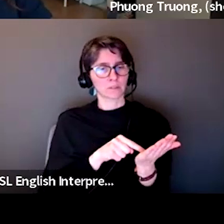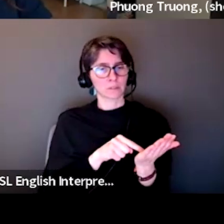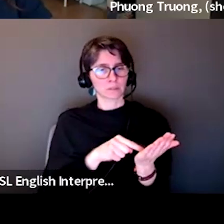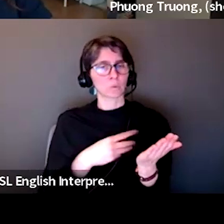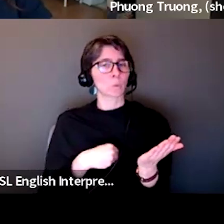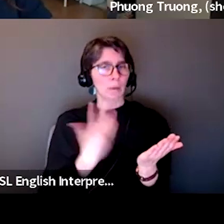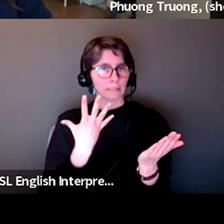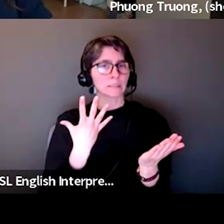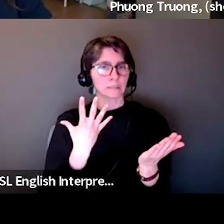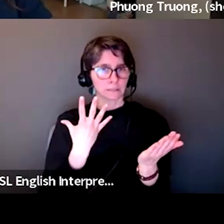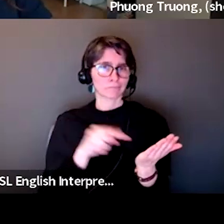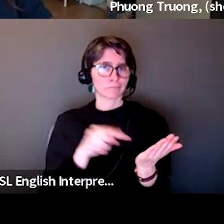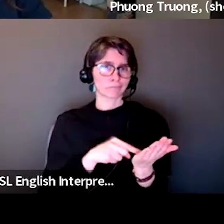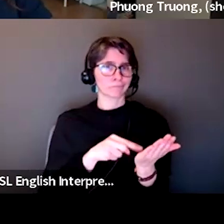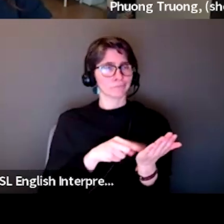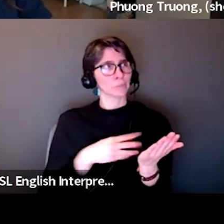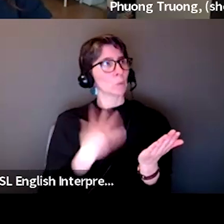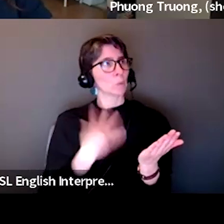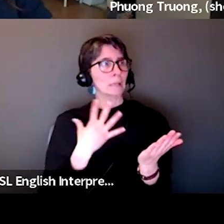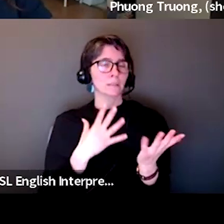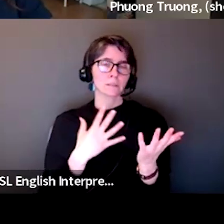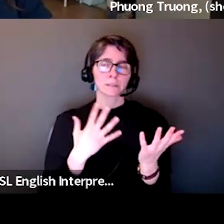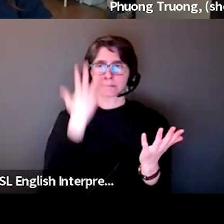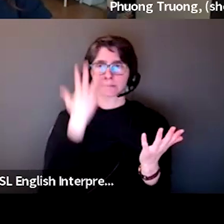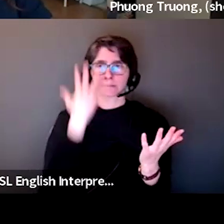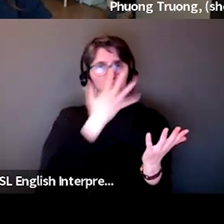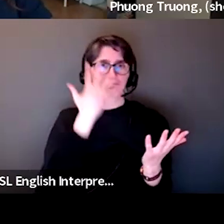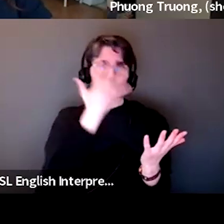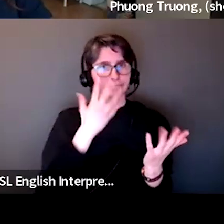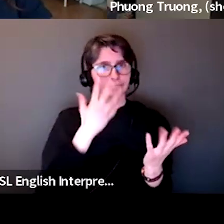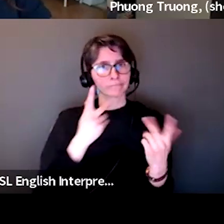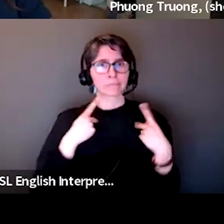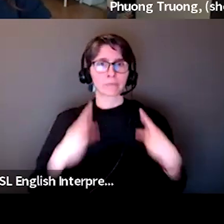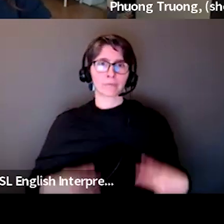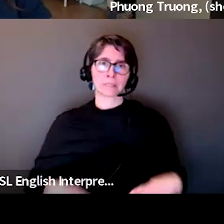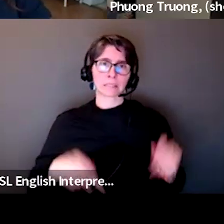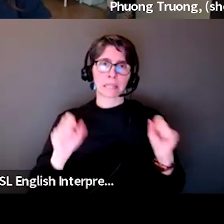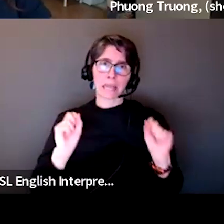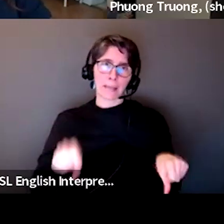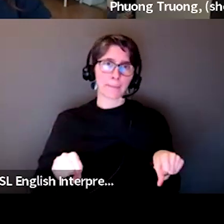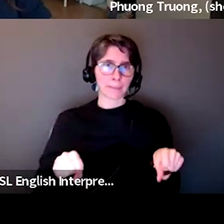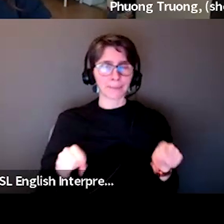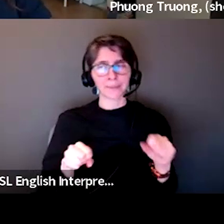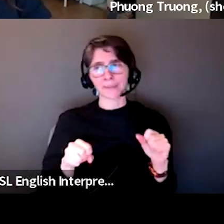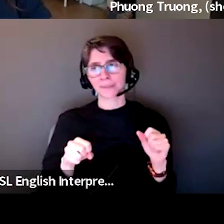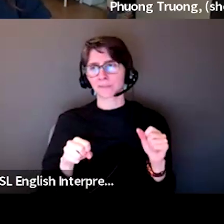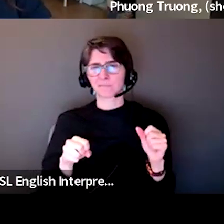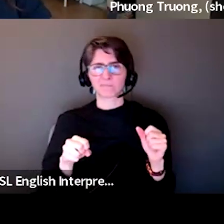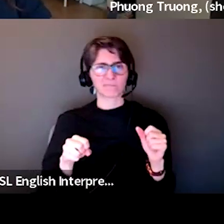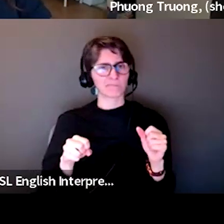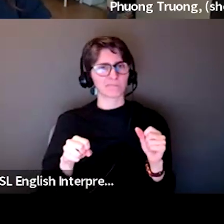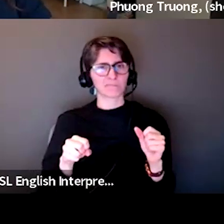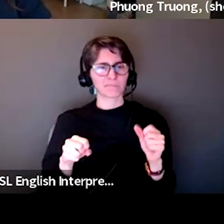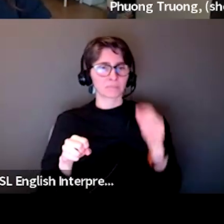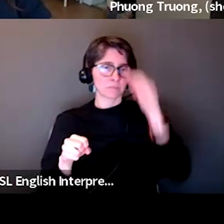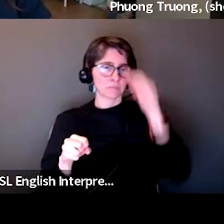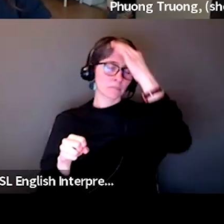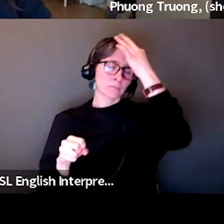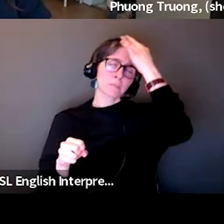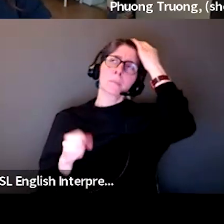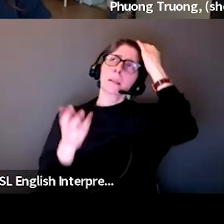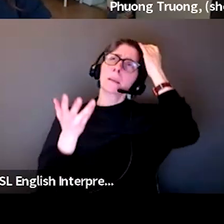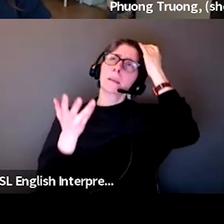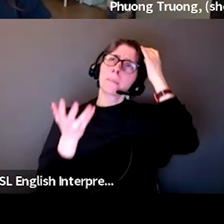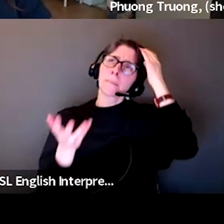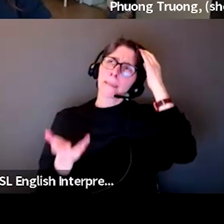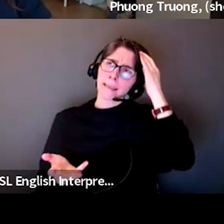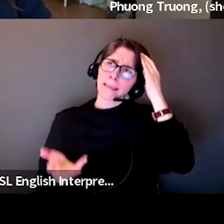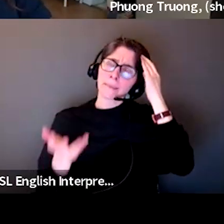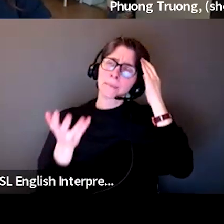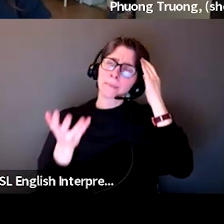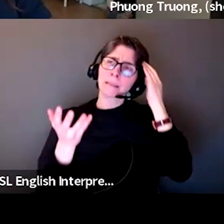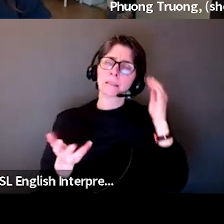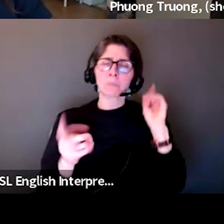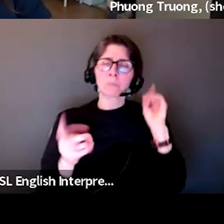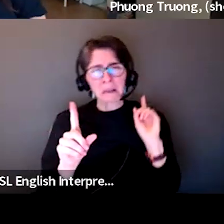white-presenting or physically able. I guess maybe... And this is reflected in the survey.